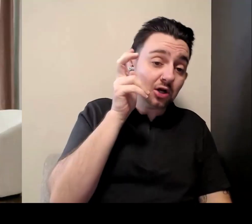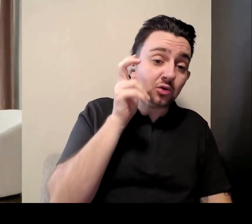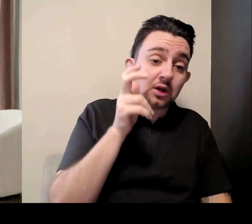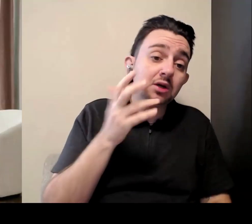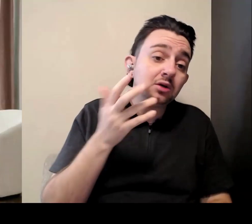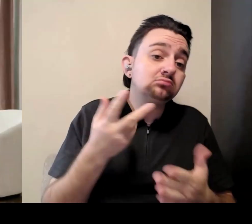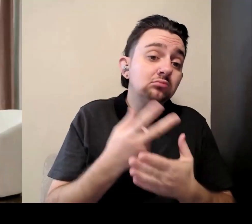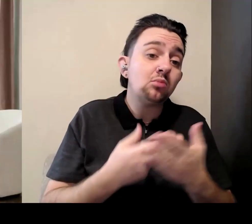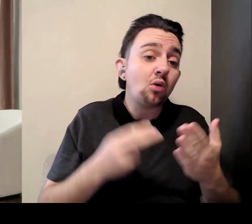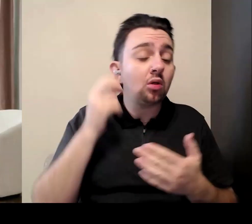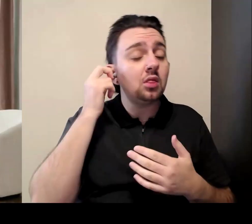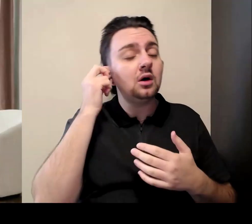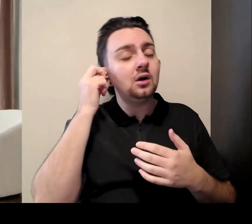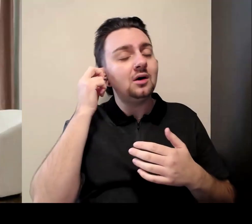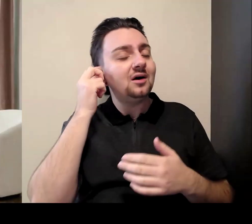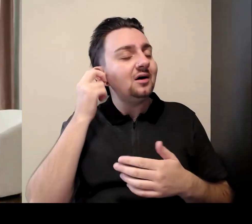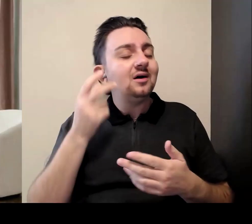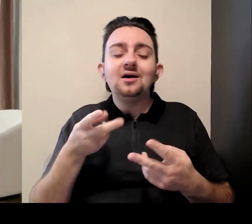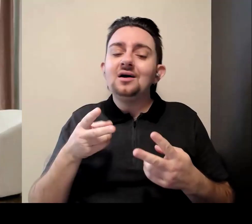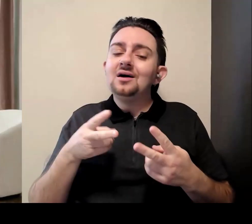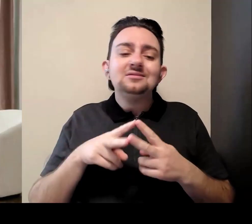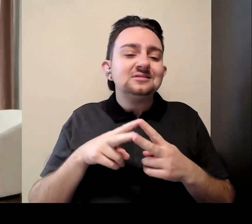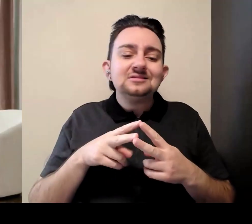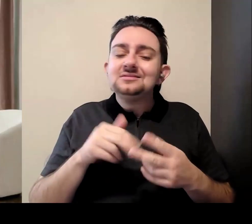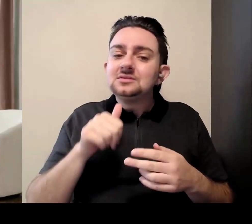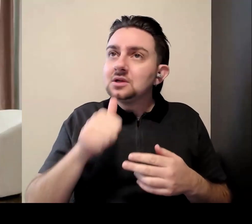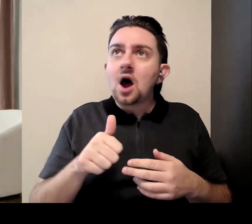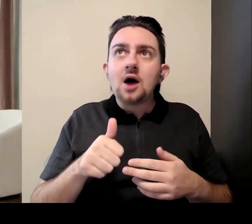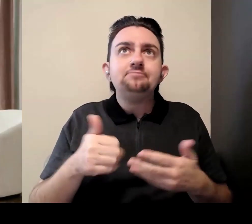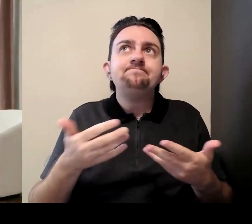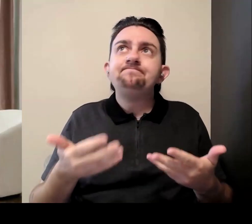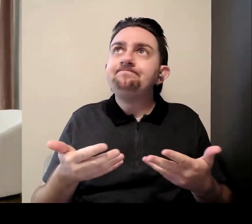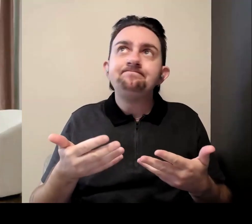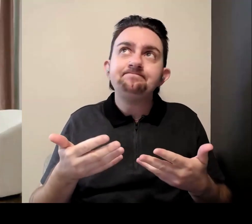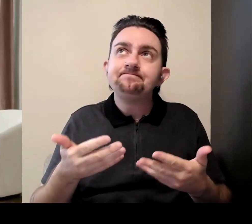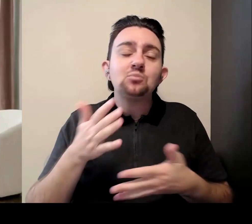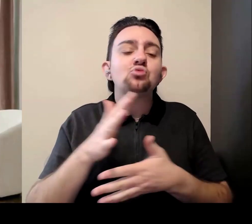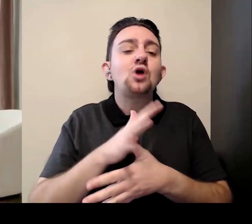cannot be the primary, the primary cause of the difficulty.